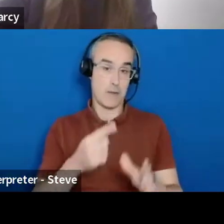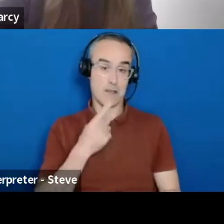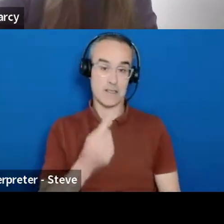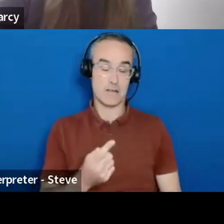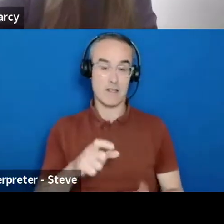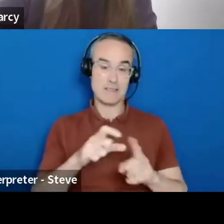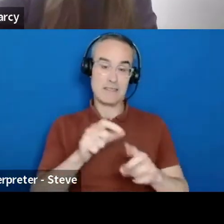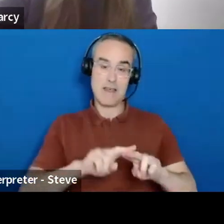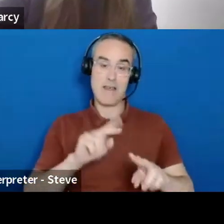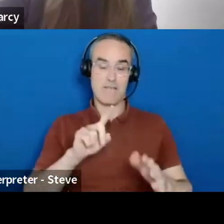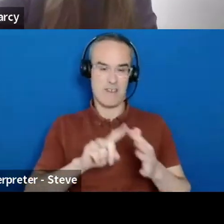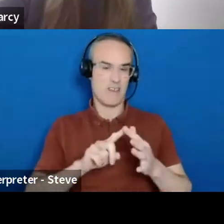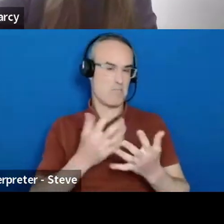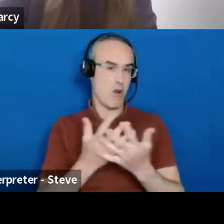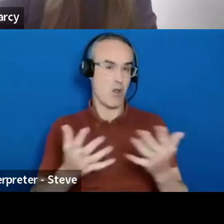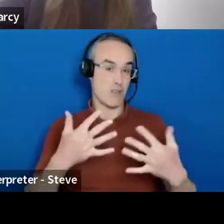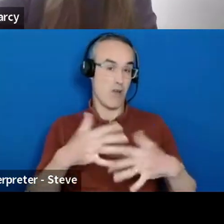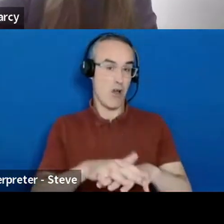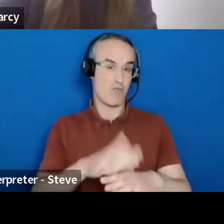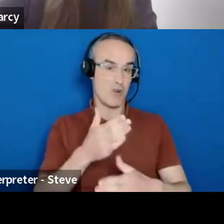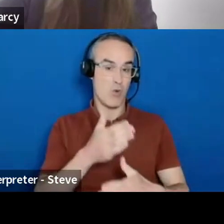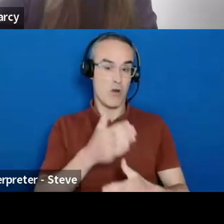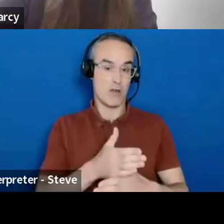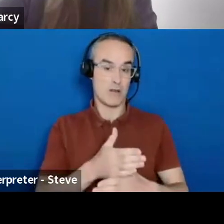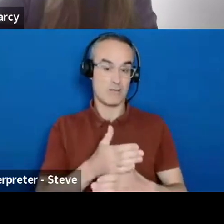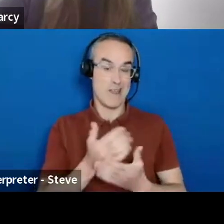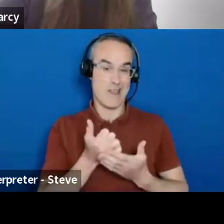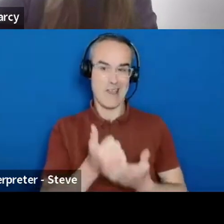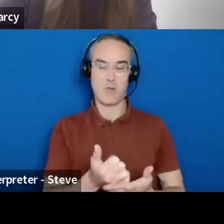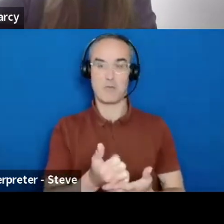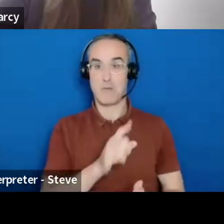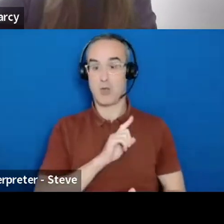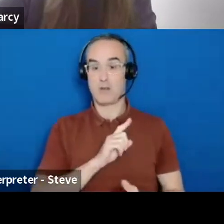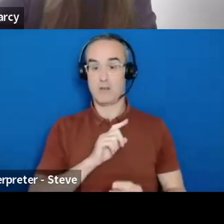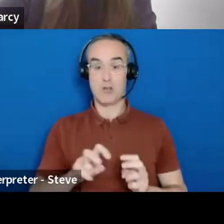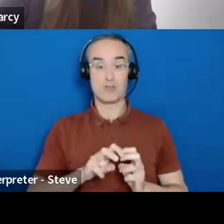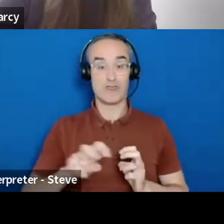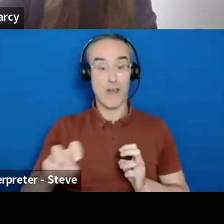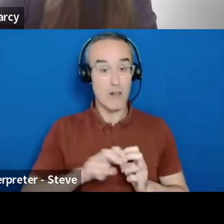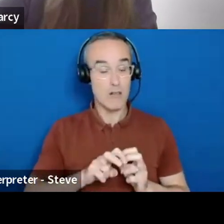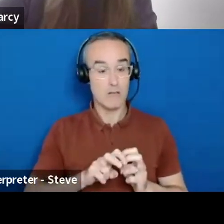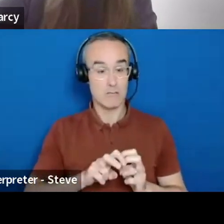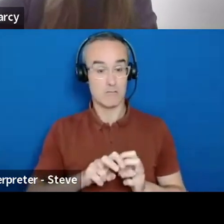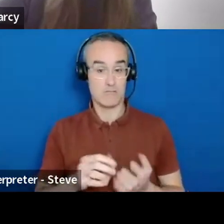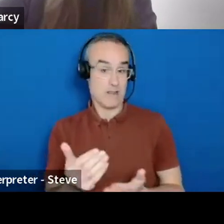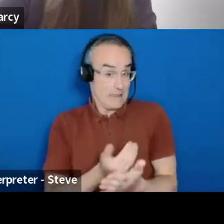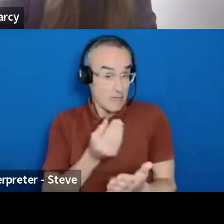it works on a number of levels. People don't have to travel. That cuts down the, the budget that we need to, to allocate as well, so there is really good